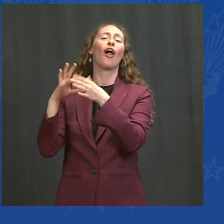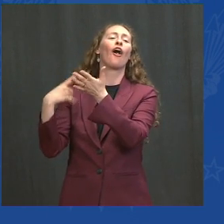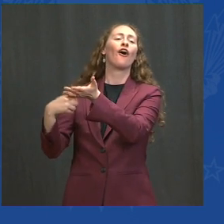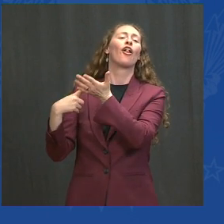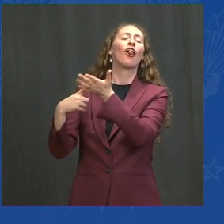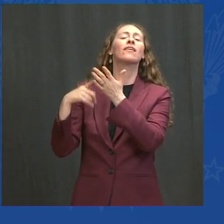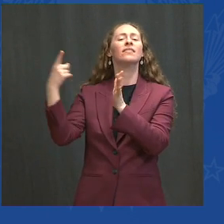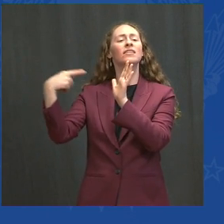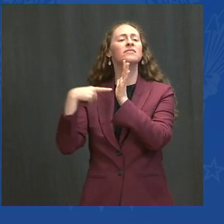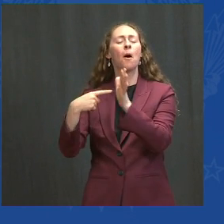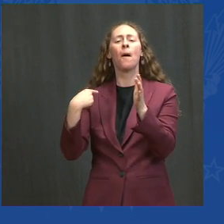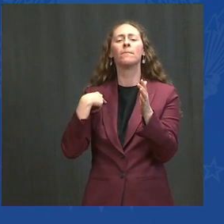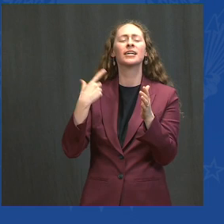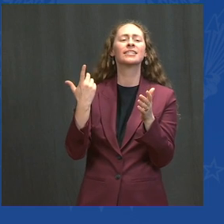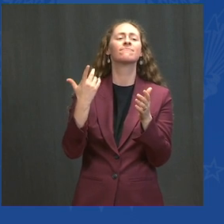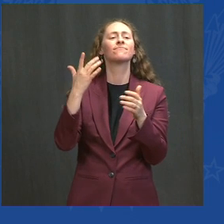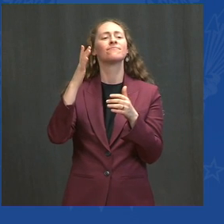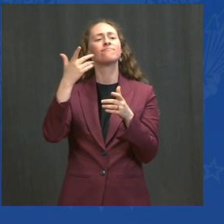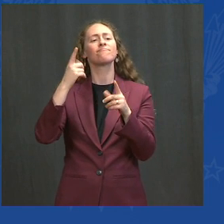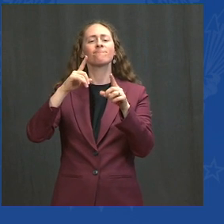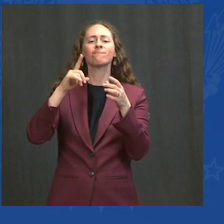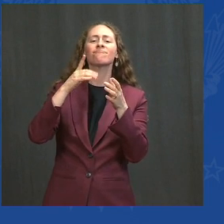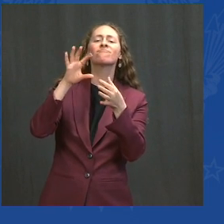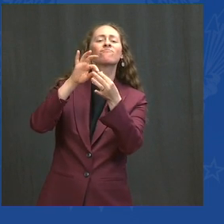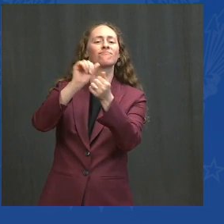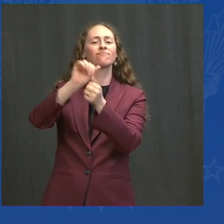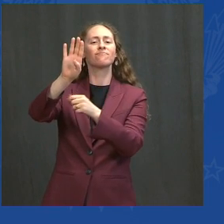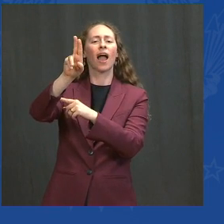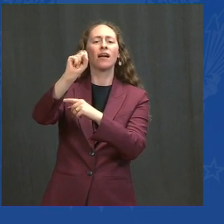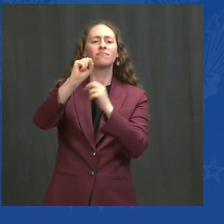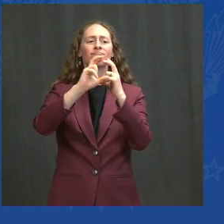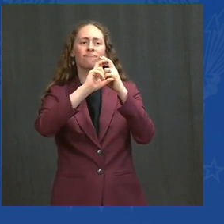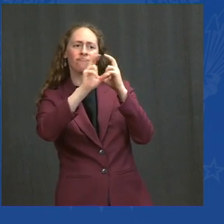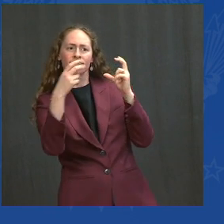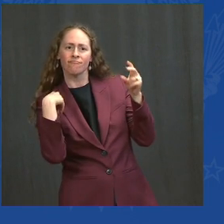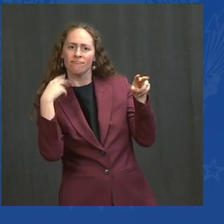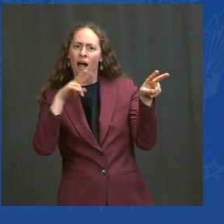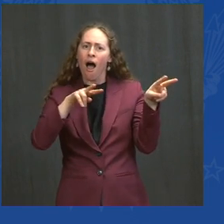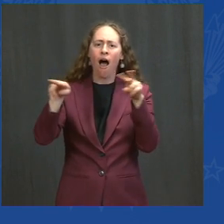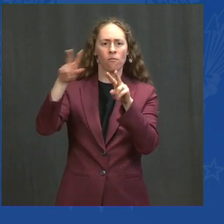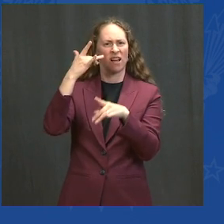the bus she's driving now: Back when I was in law school,